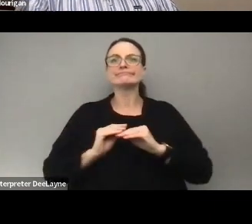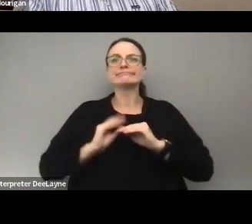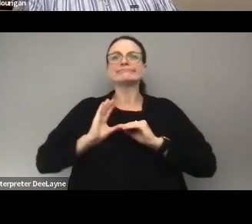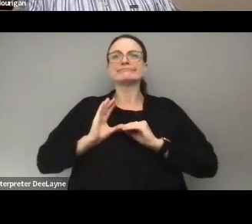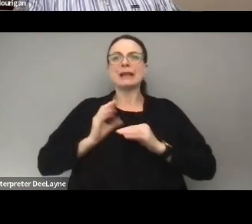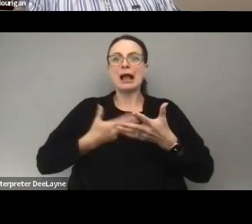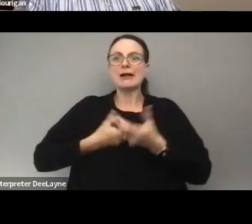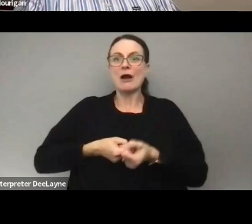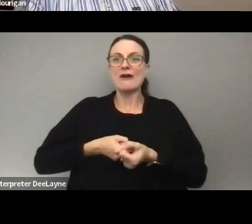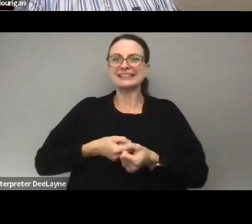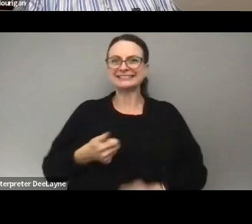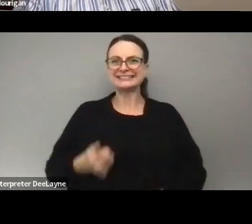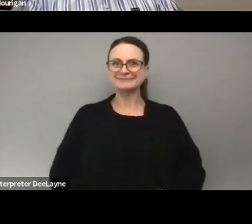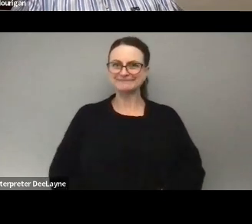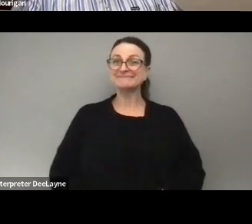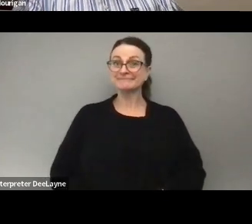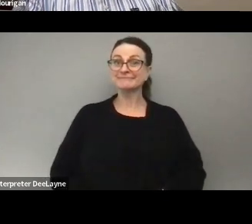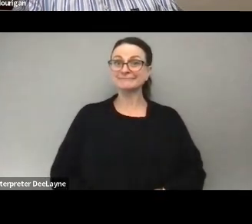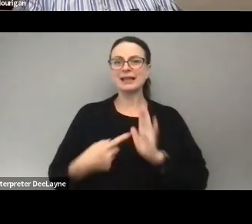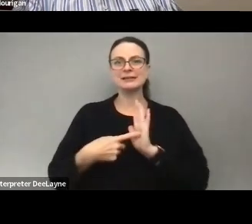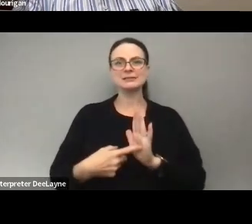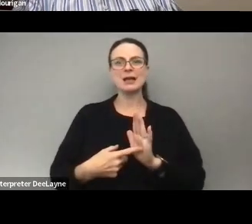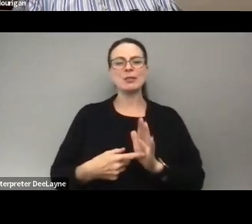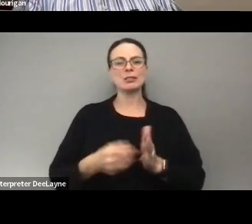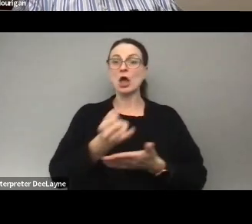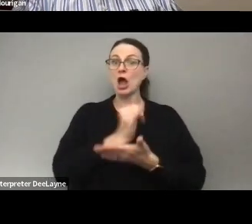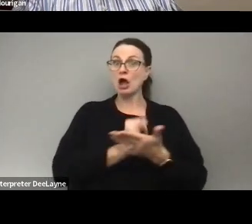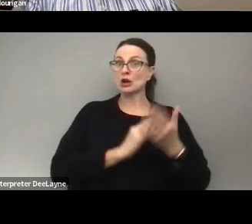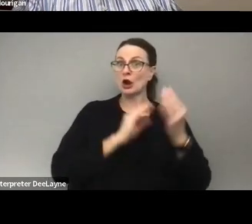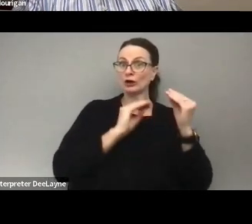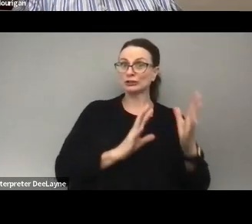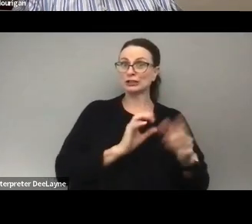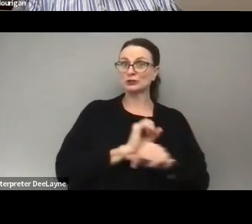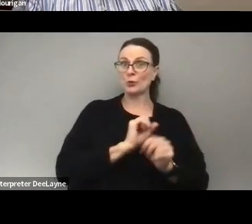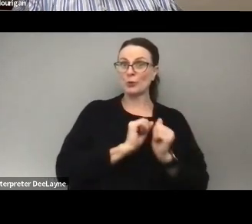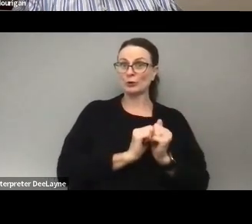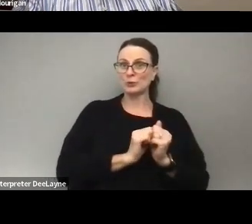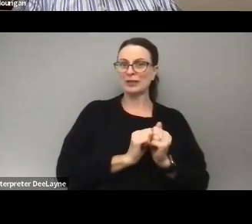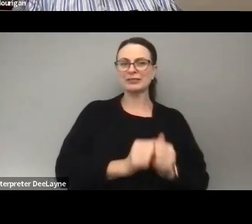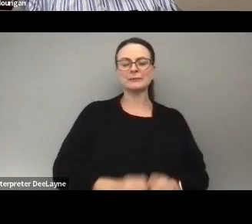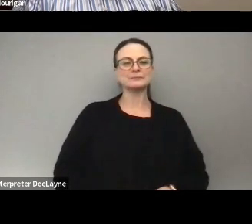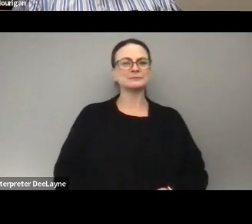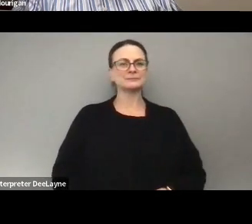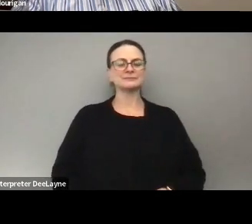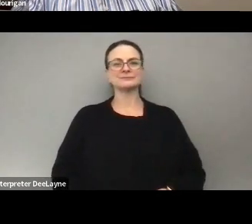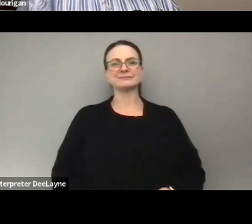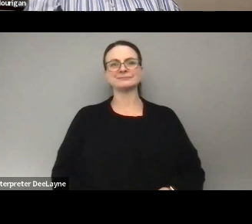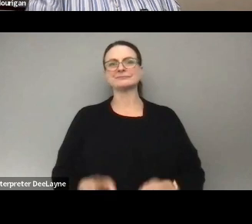I'll give you an example of an art teacher that I worked with here. I'm gonna call her Mrs. X